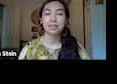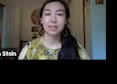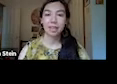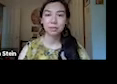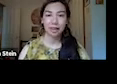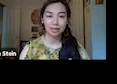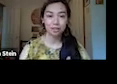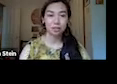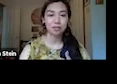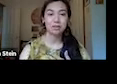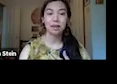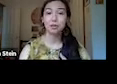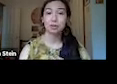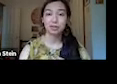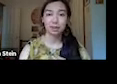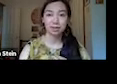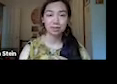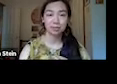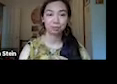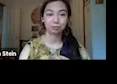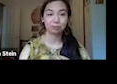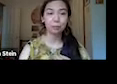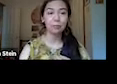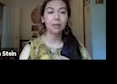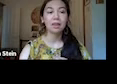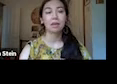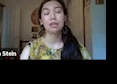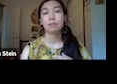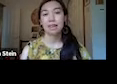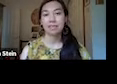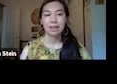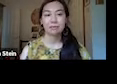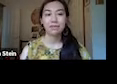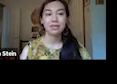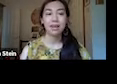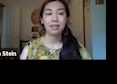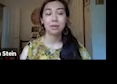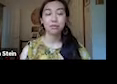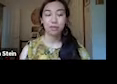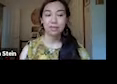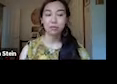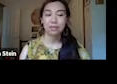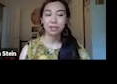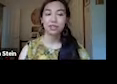and attitudes towards the arts. One of the main themes and the most recent research tells us